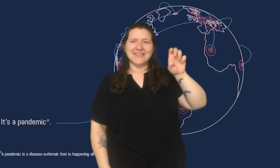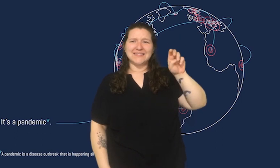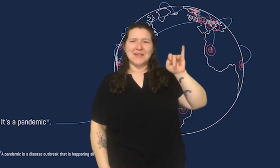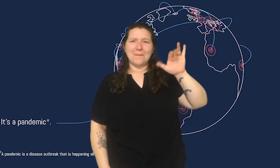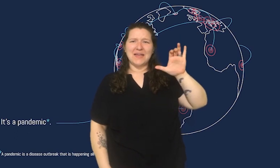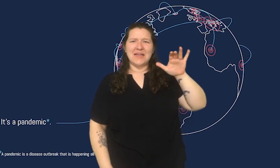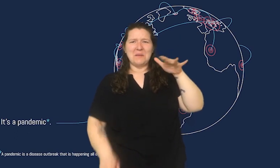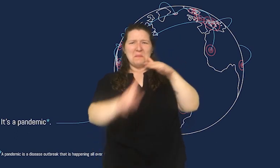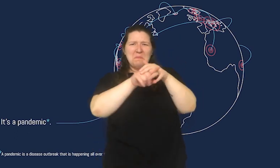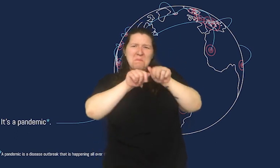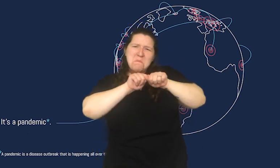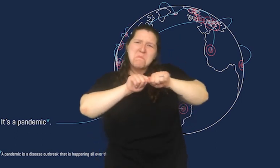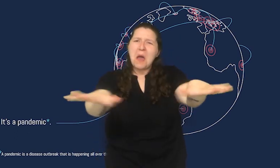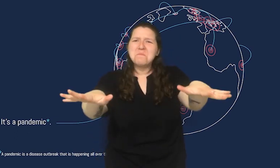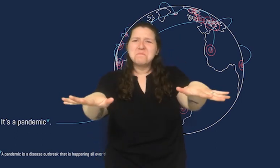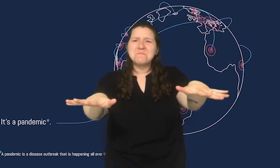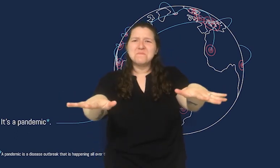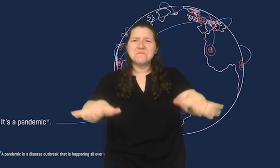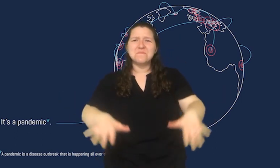It's a pandemic